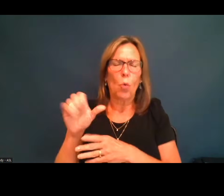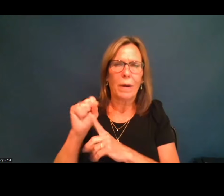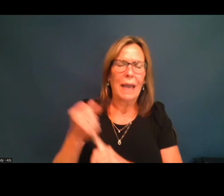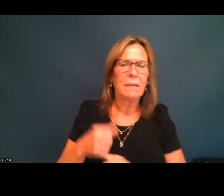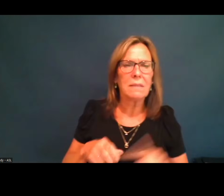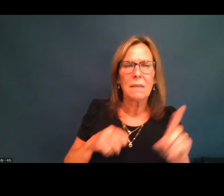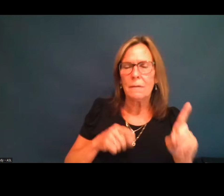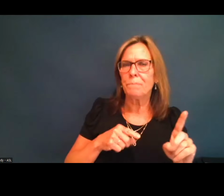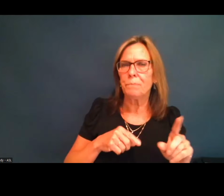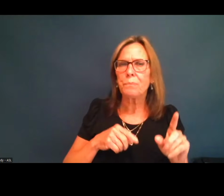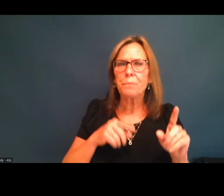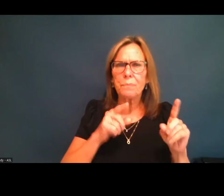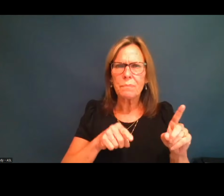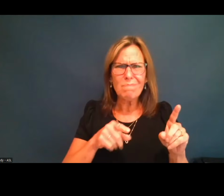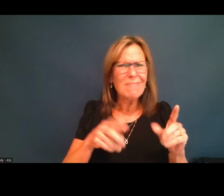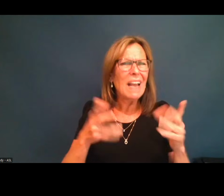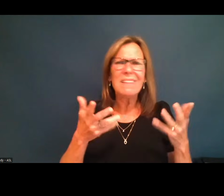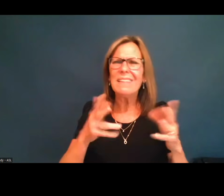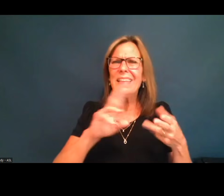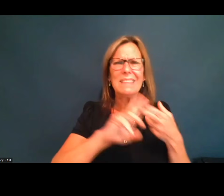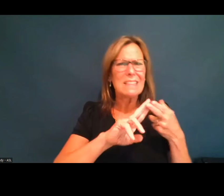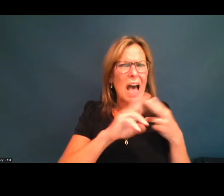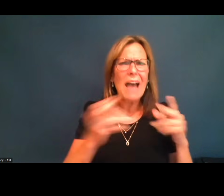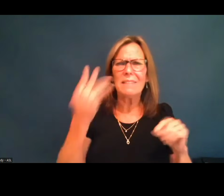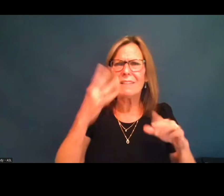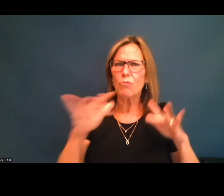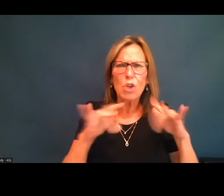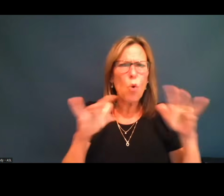information and I know he's generously offered to answer people's questions I guess,